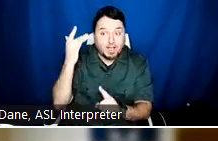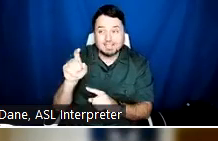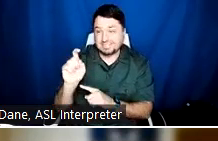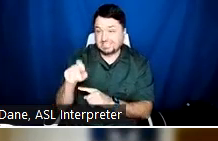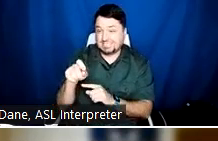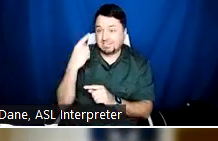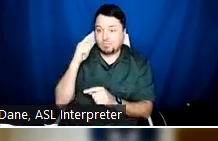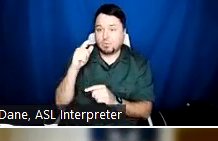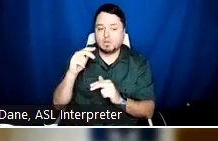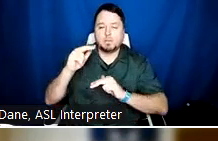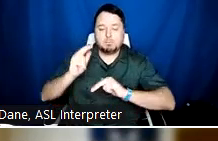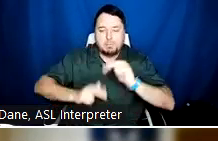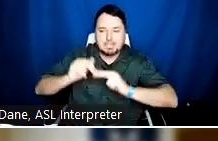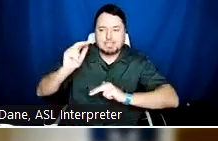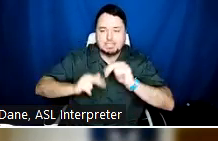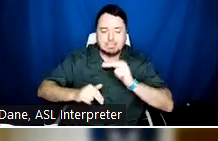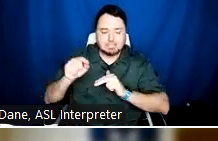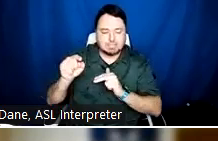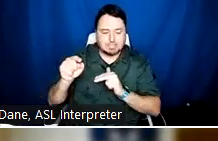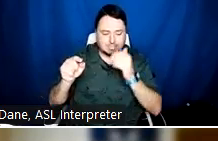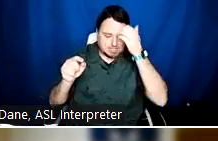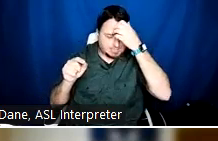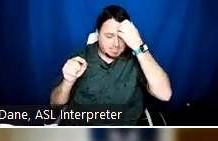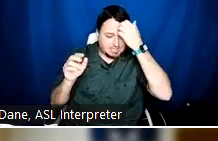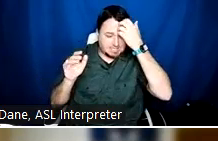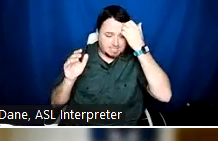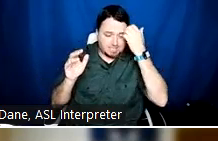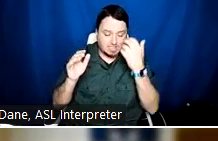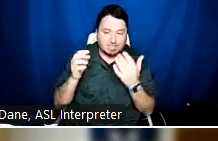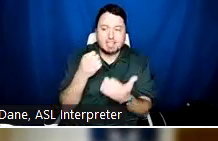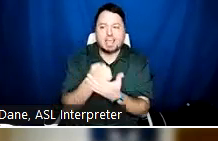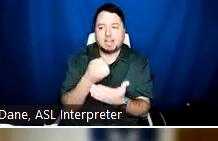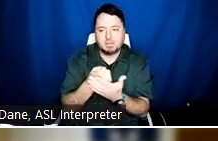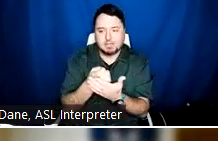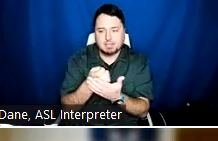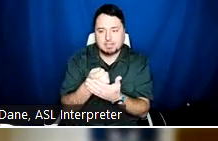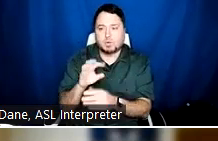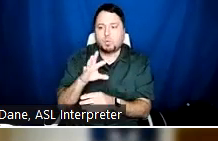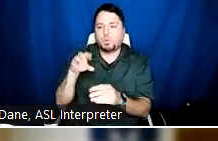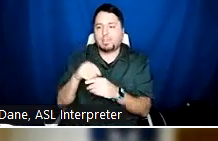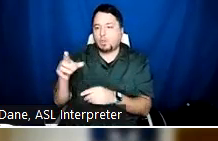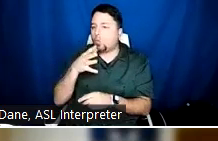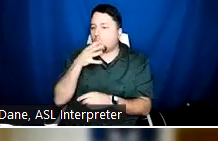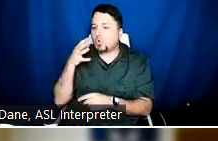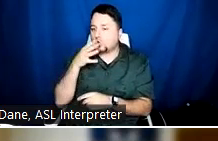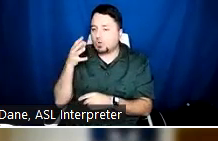build the economies within rural Native Nations.